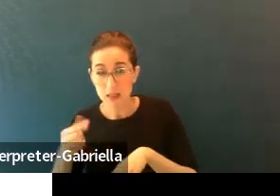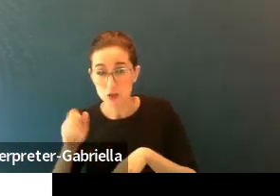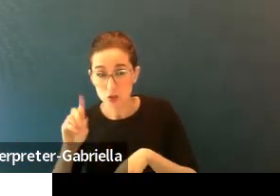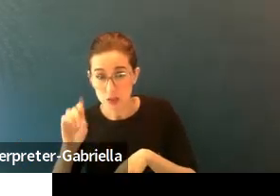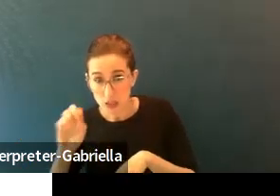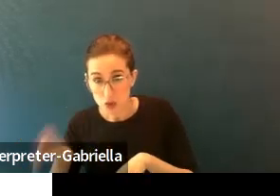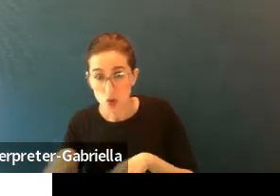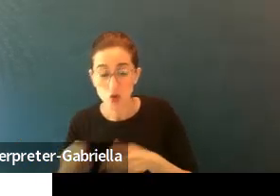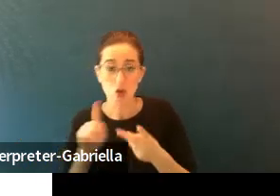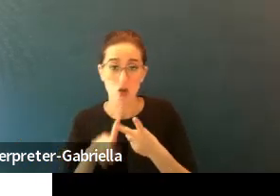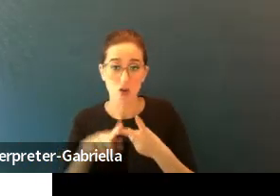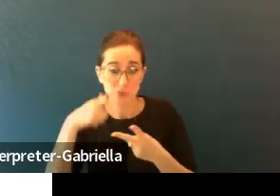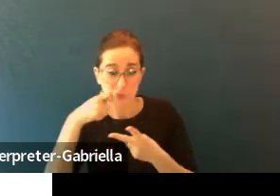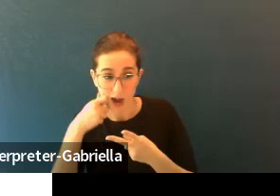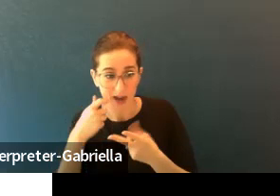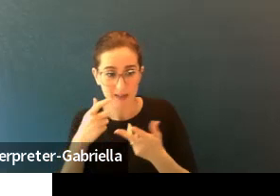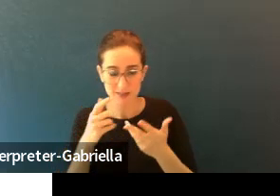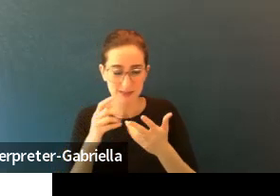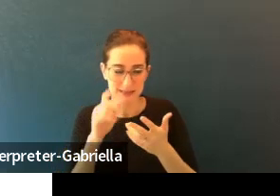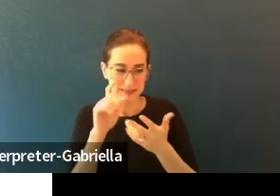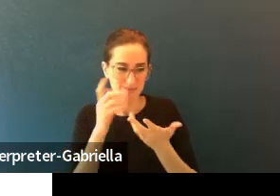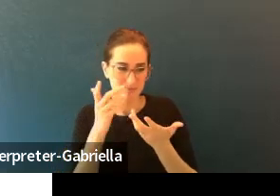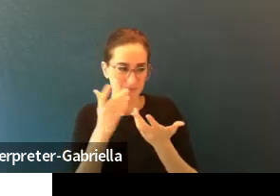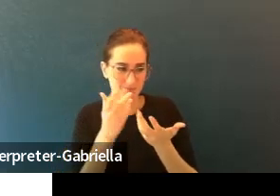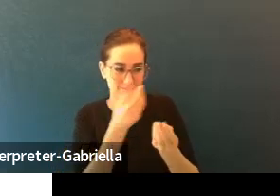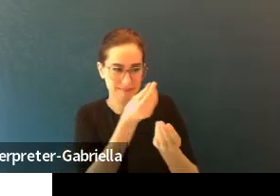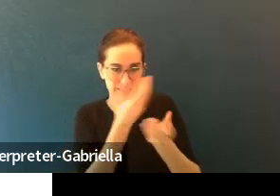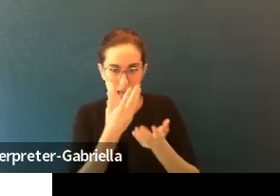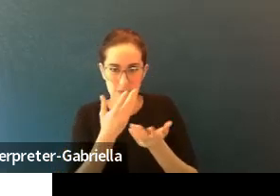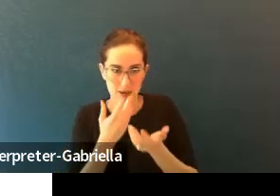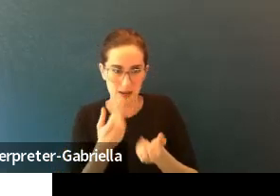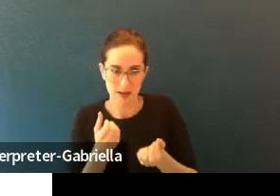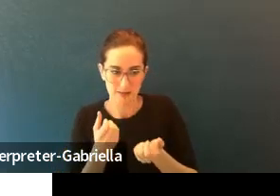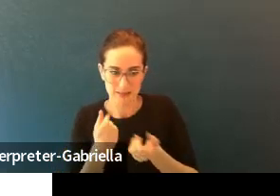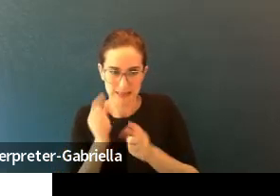in detail portion, we really mean as much detail as you can possibly do so that it saves us time